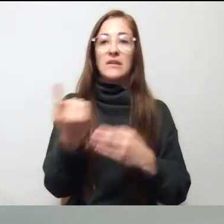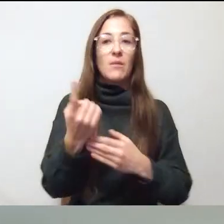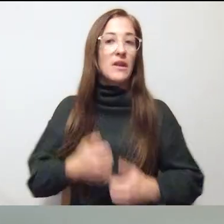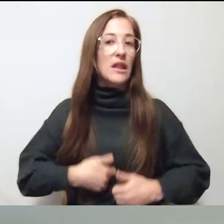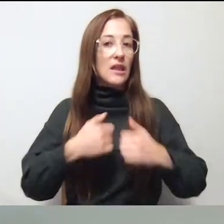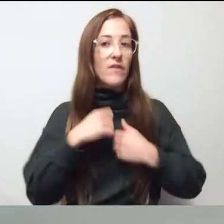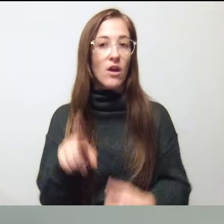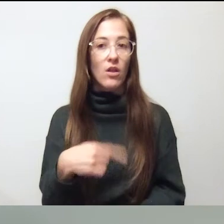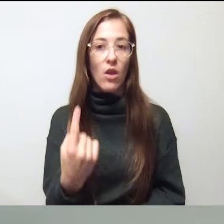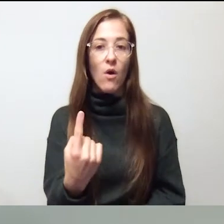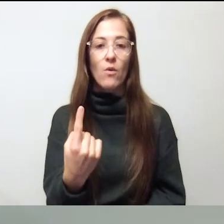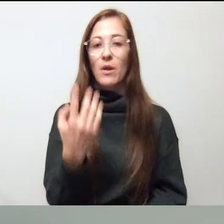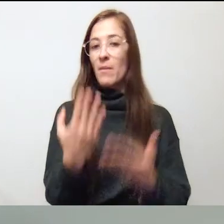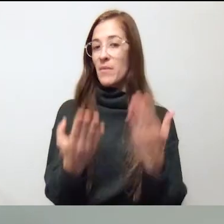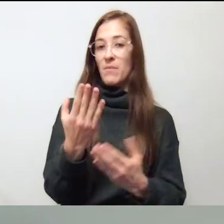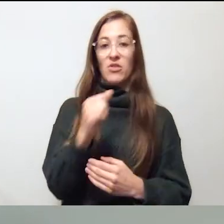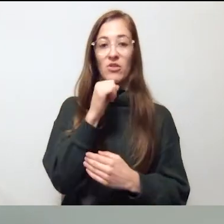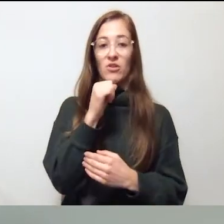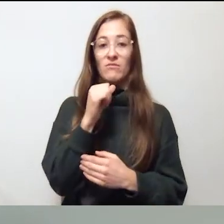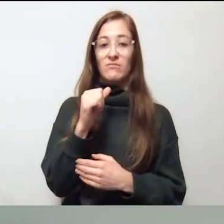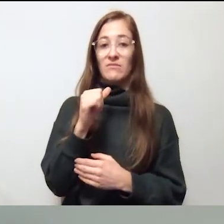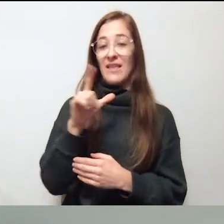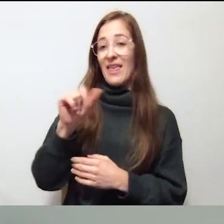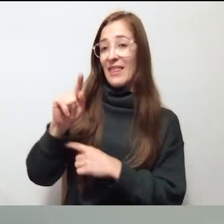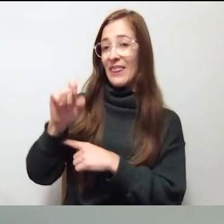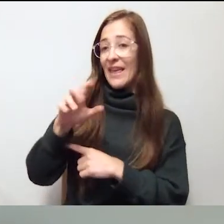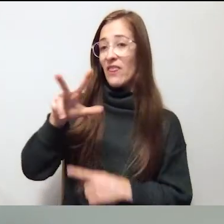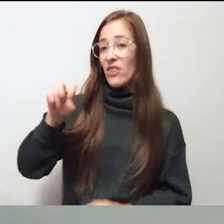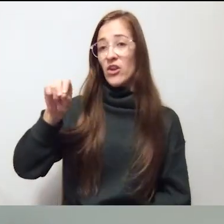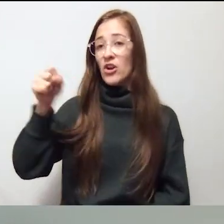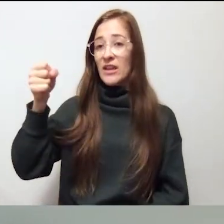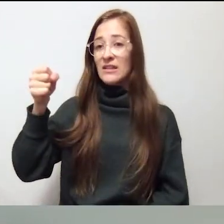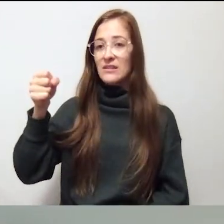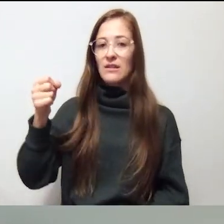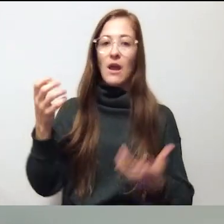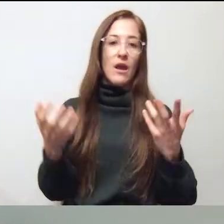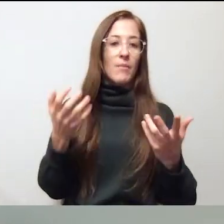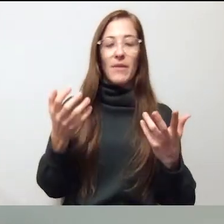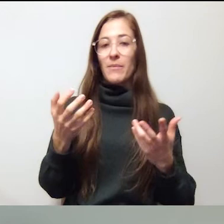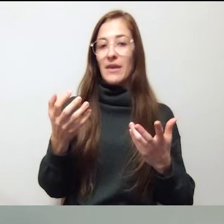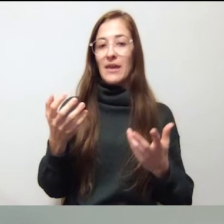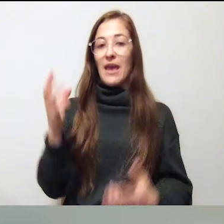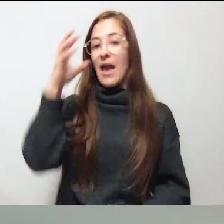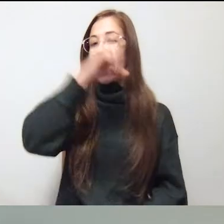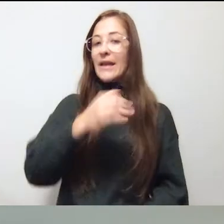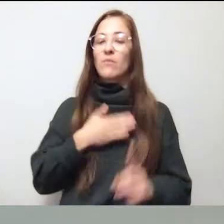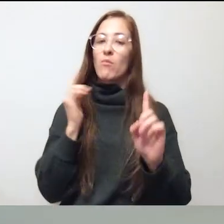and maybe they're in their late thirties. There's- I guess my point is, what I wanna know is-